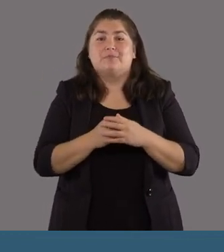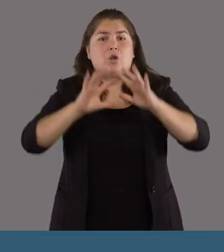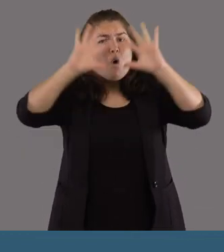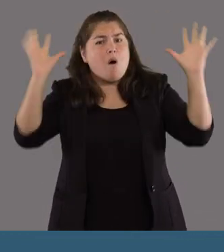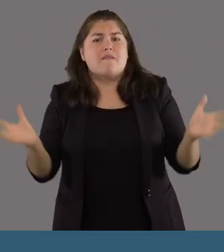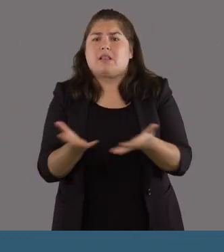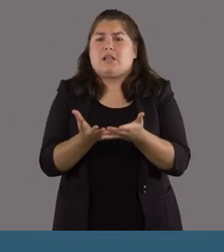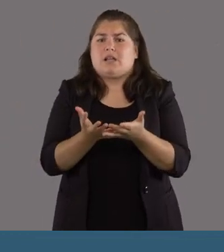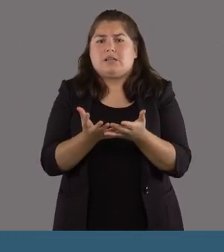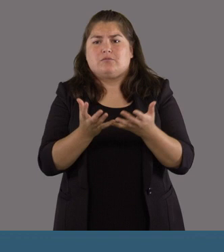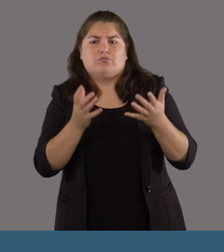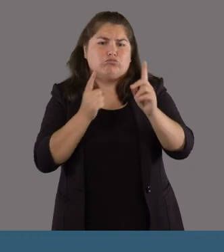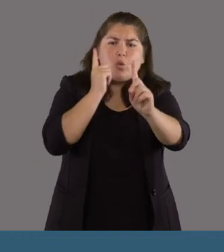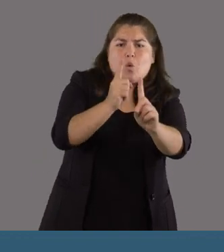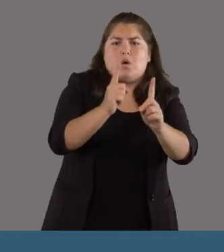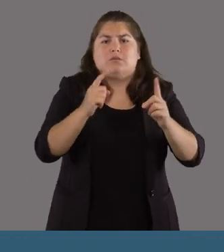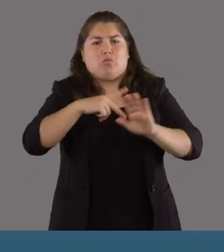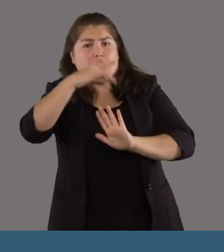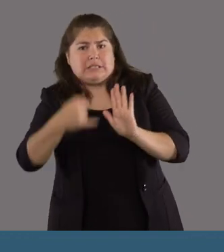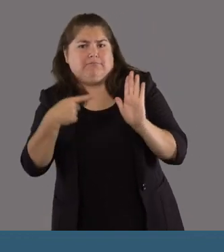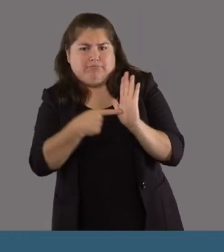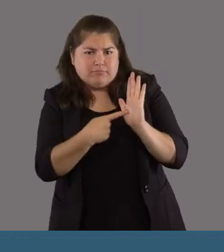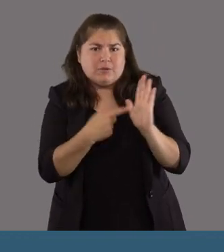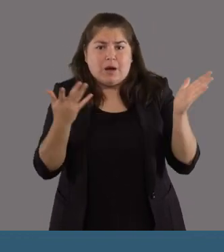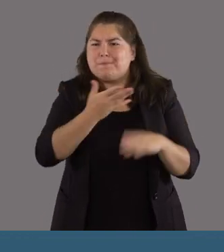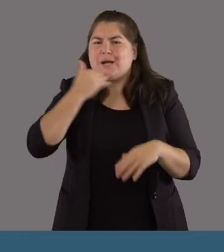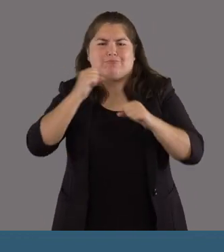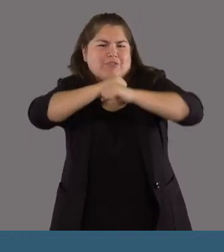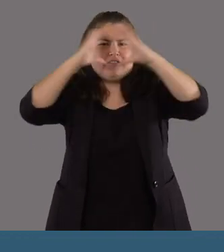The overarching purpose of the project was to better understand: